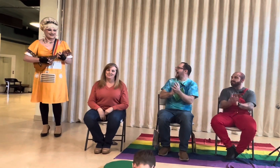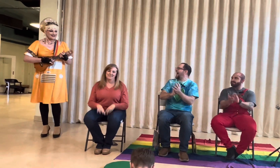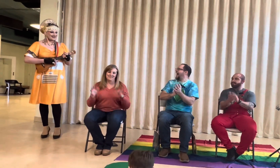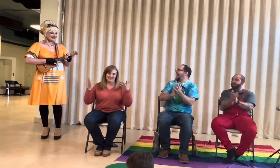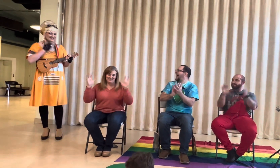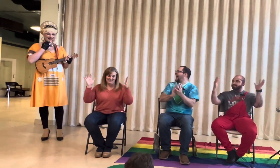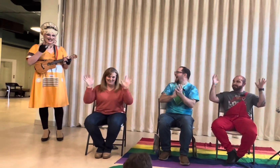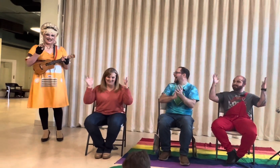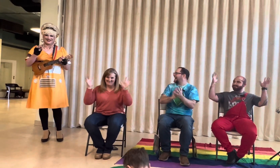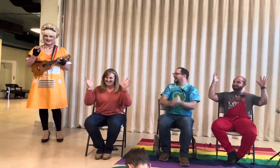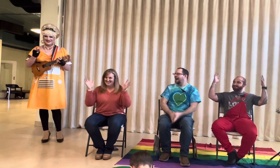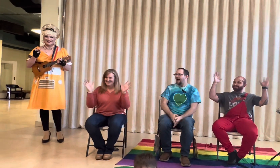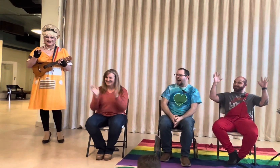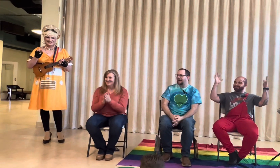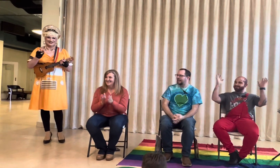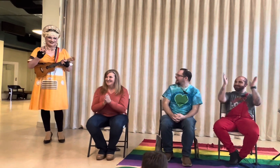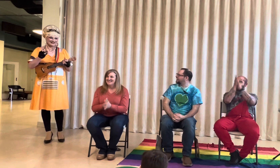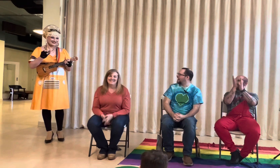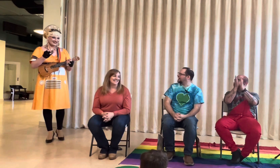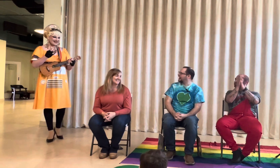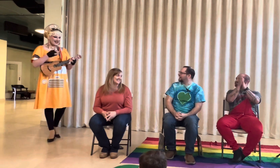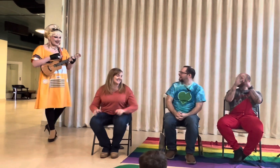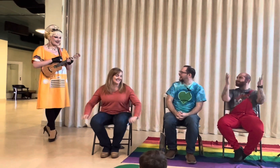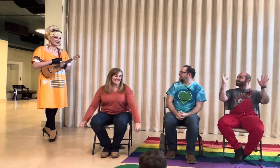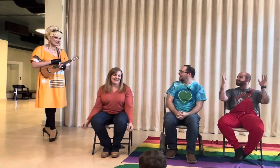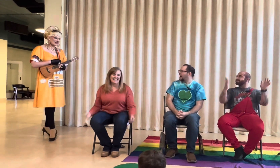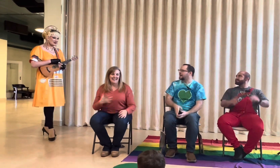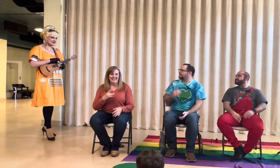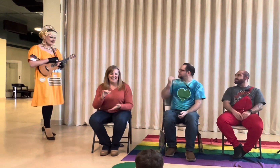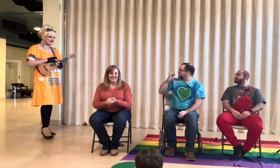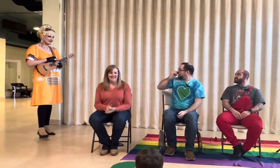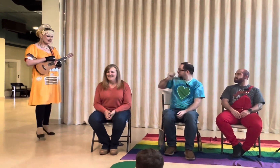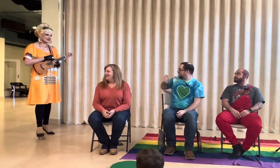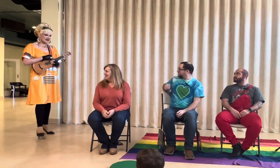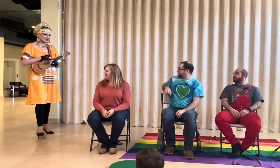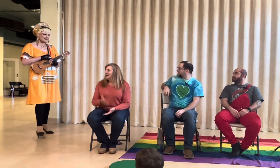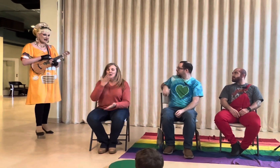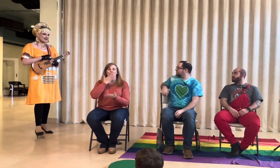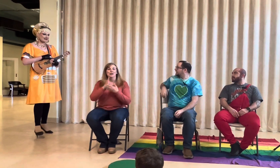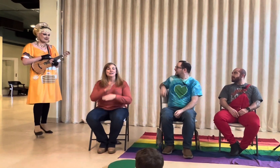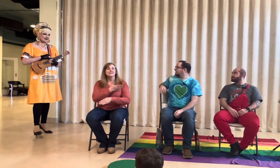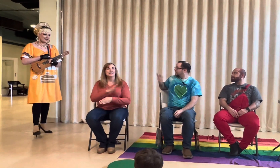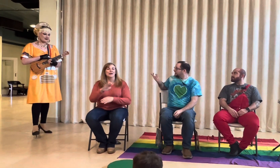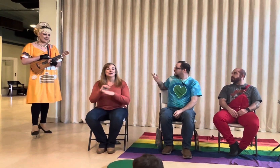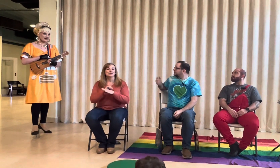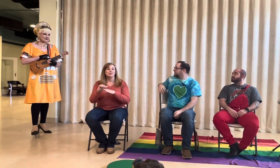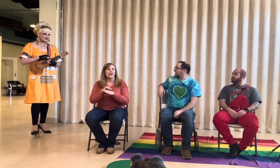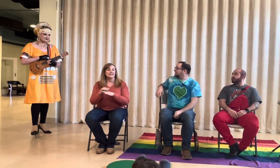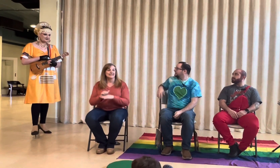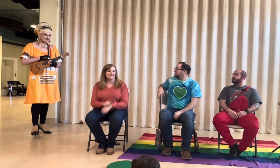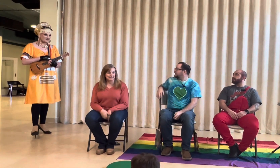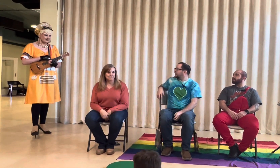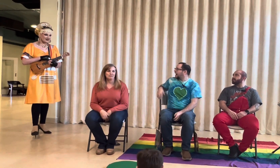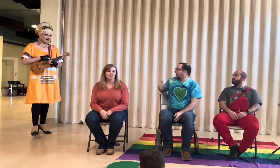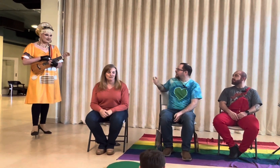Yay! I like that! I like that! It's a good song to practice they/them pronouns, yeah! BUSTER: That's great. AARON: